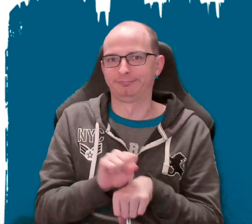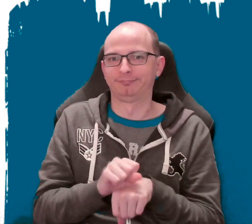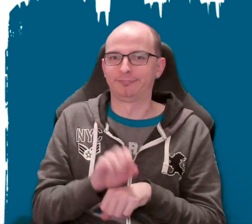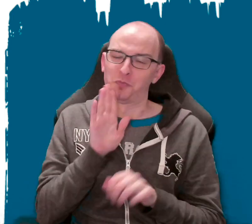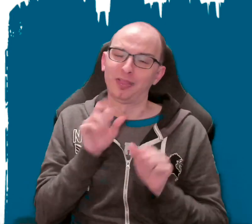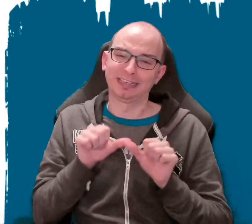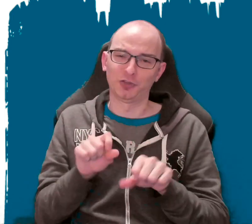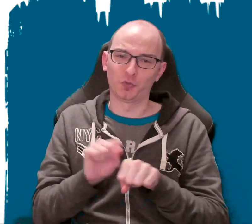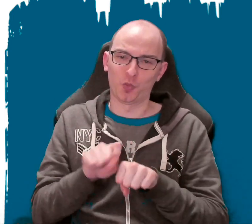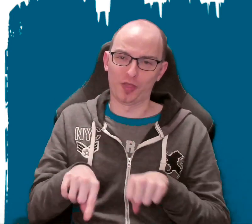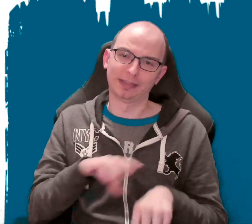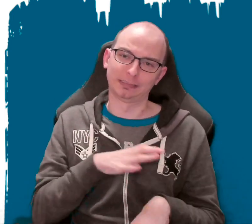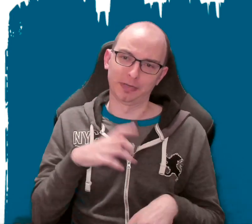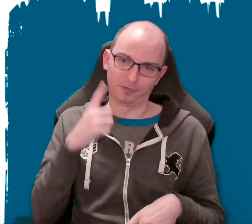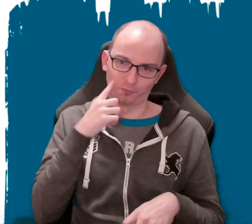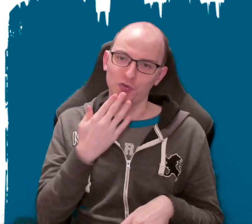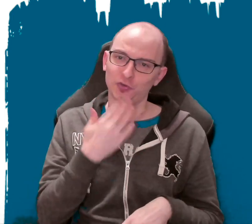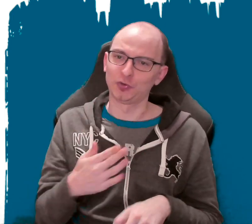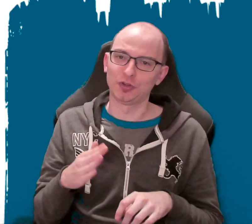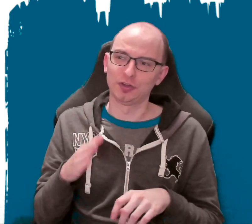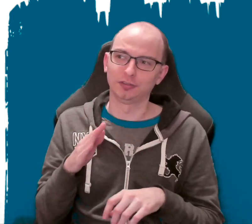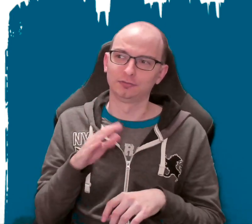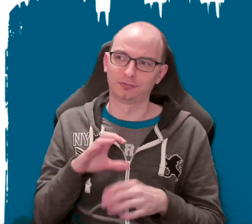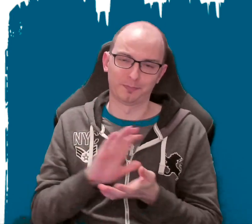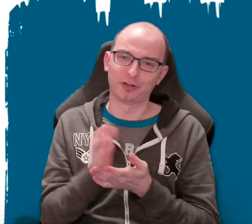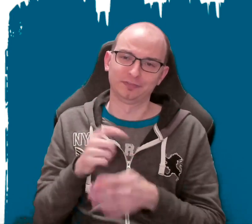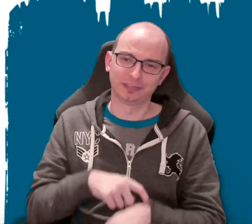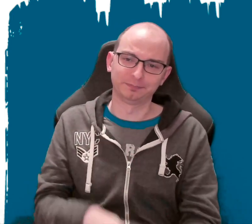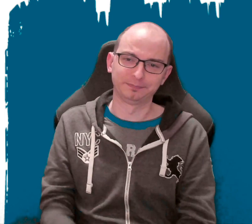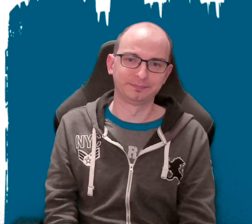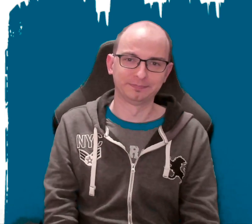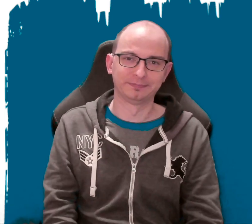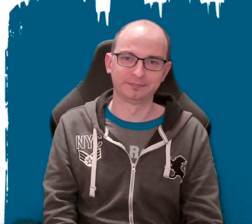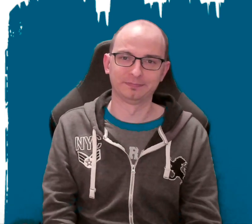and I intend to participate on the committee for many more years to come.